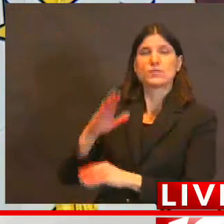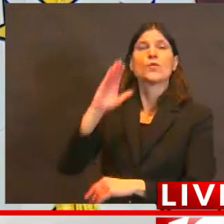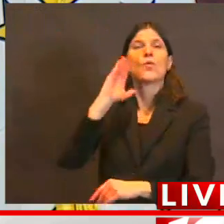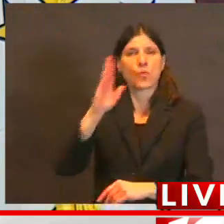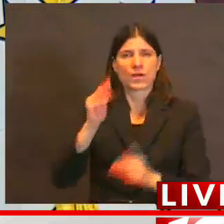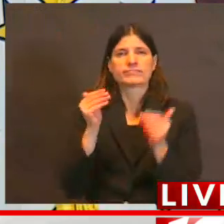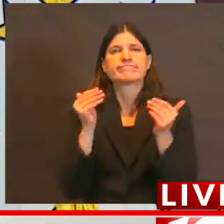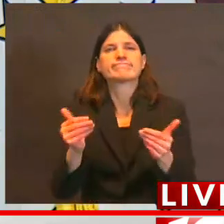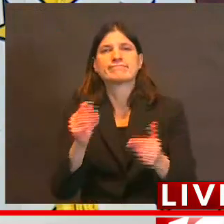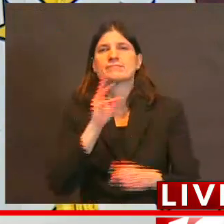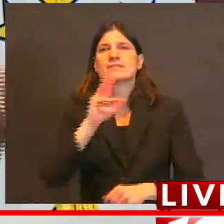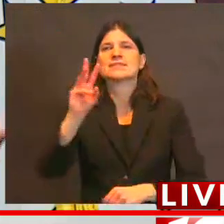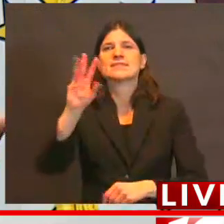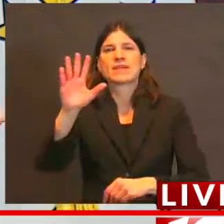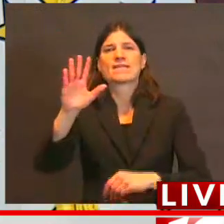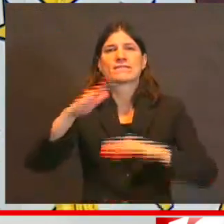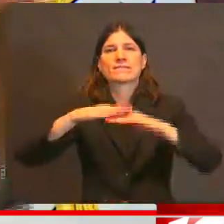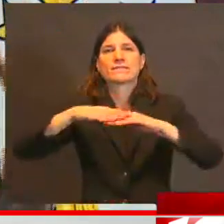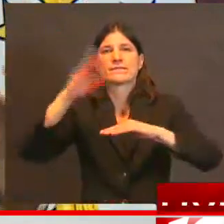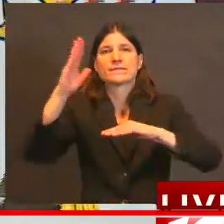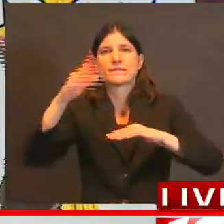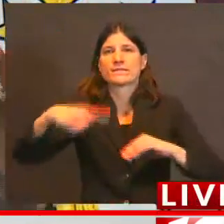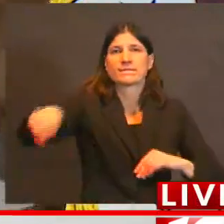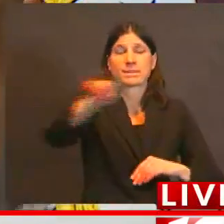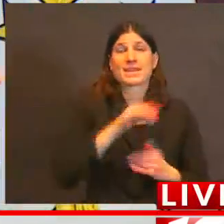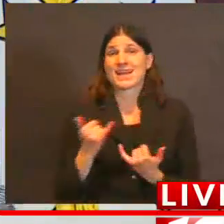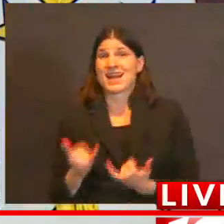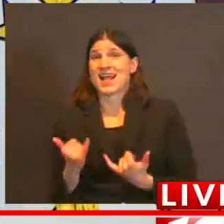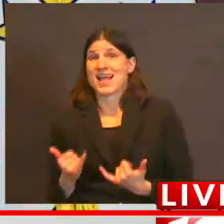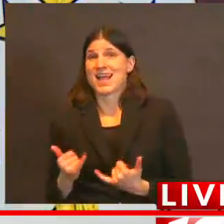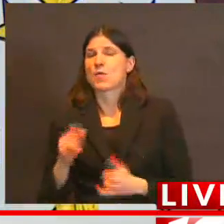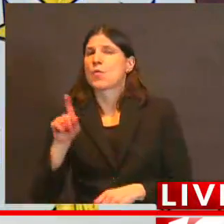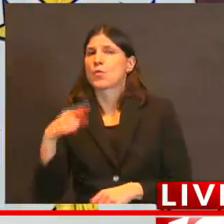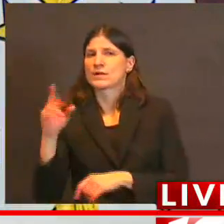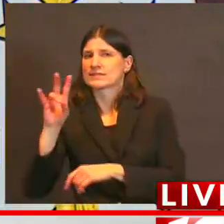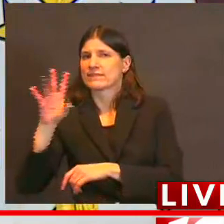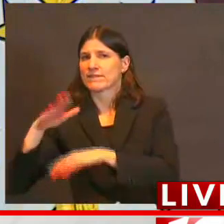ADDITIONAL VACCINE SUPPLY WE READY TO EXPAND WE WOULD